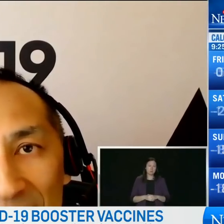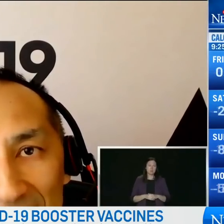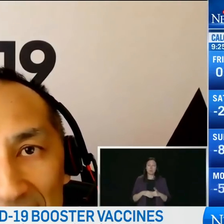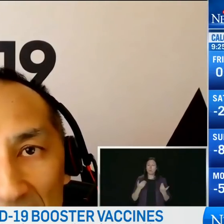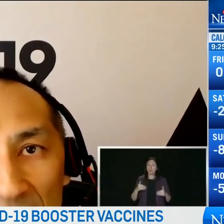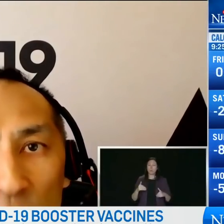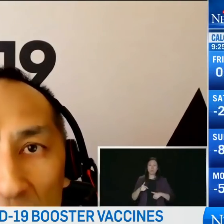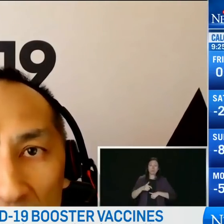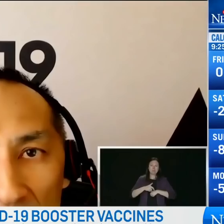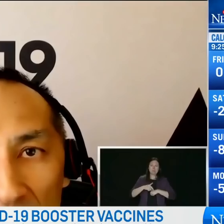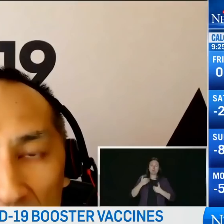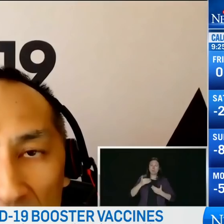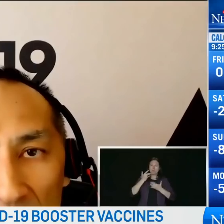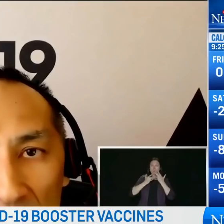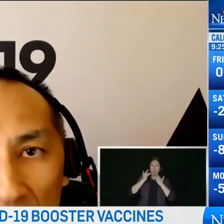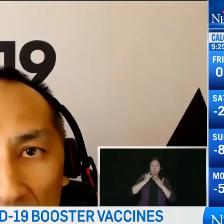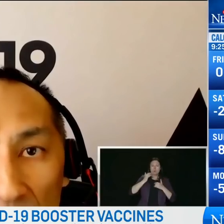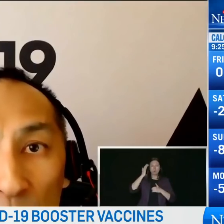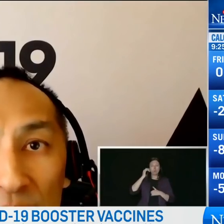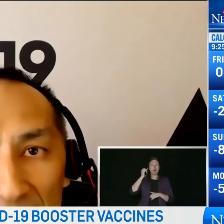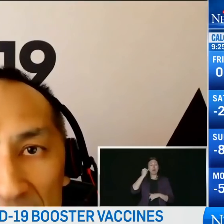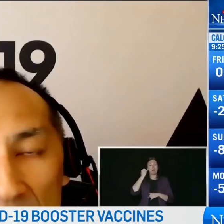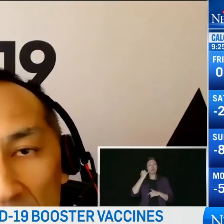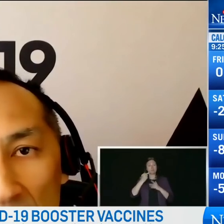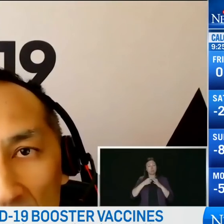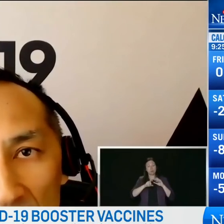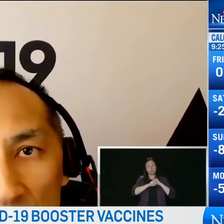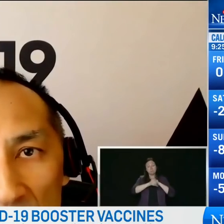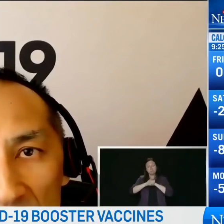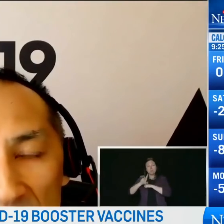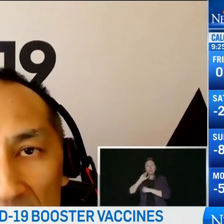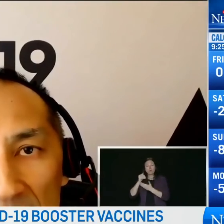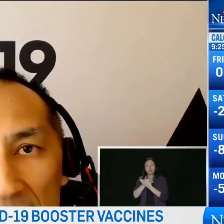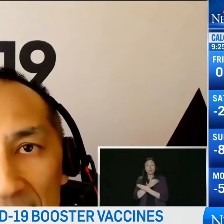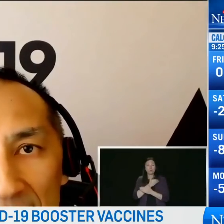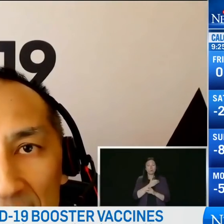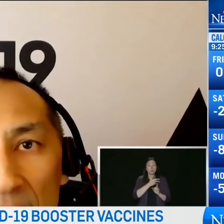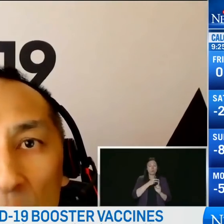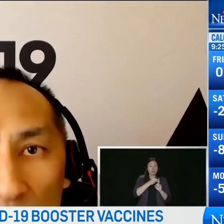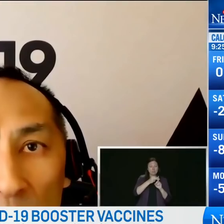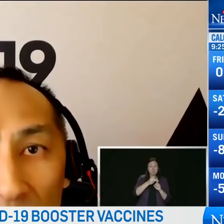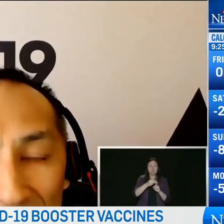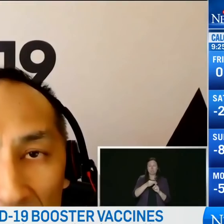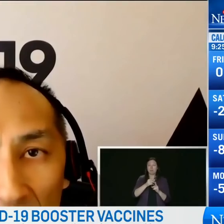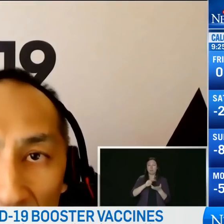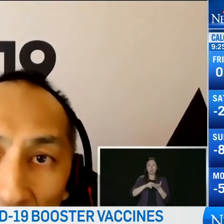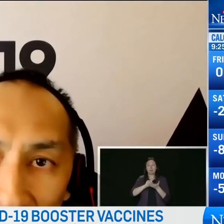AND DEATHS TO INCREASE. IT'S ALREADY -- TIME IS ALREADY PRESSING BECAUSE BY THE TIME YOU